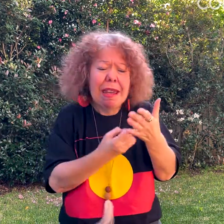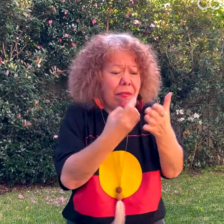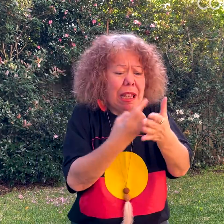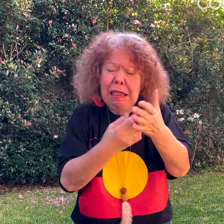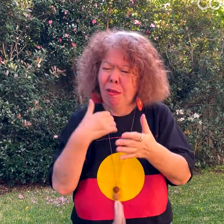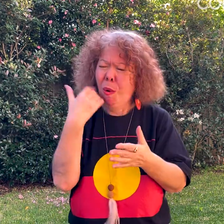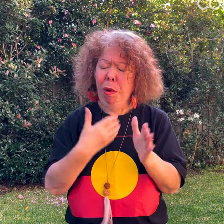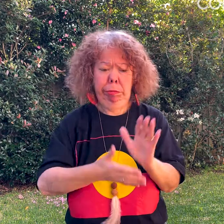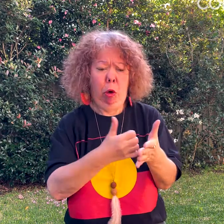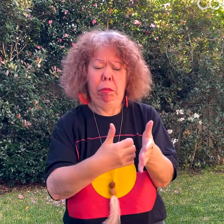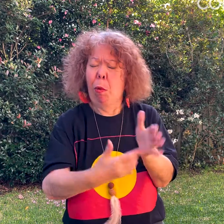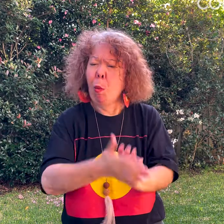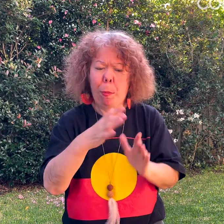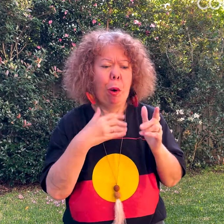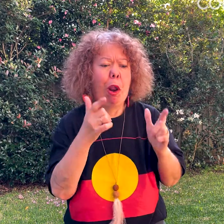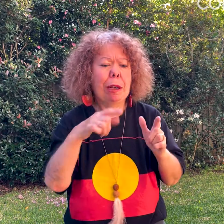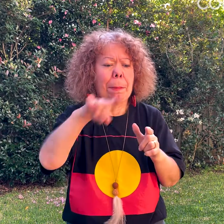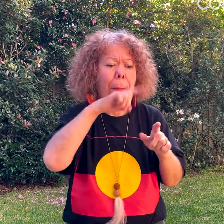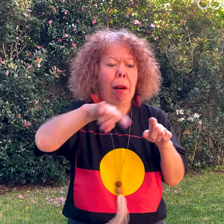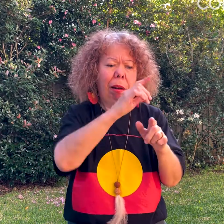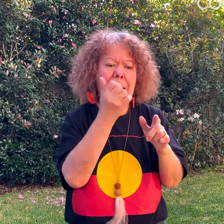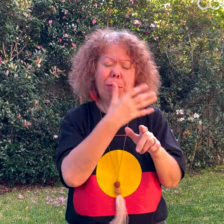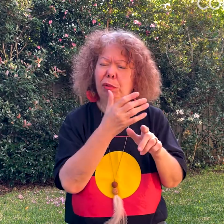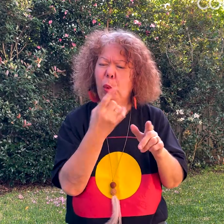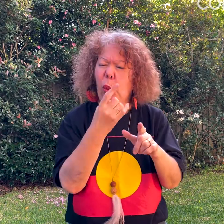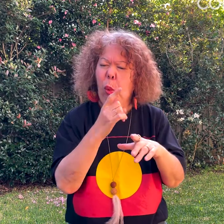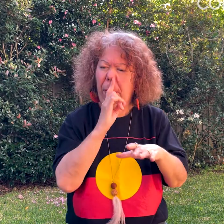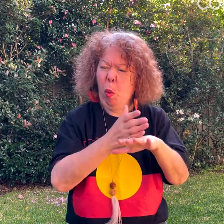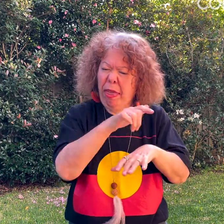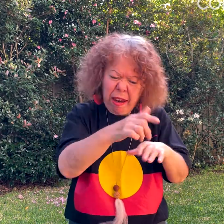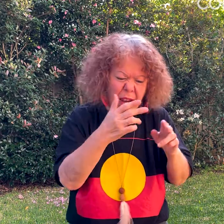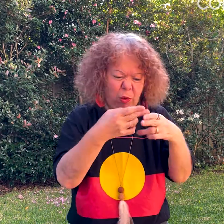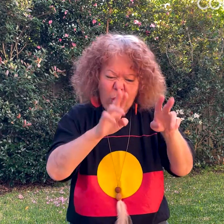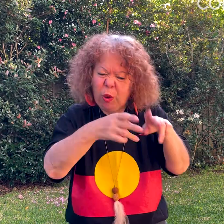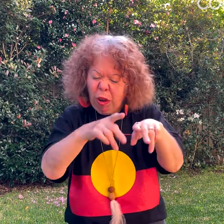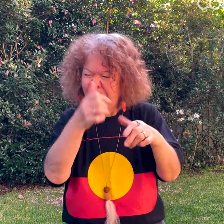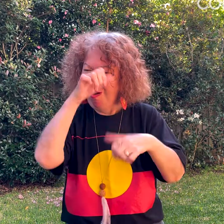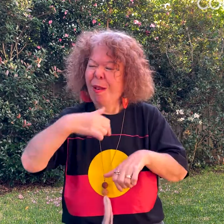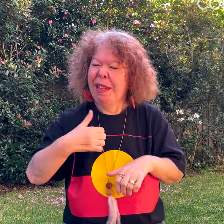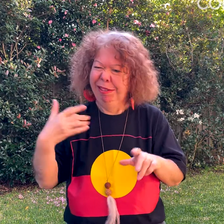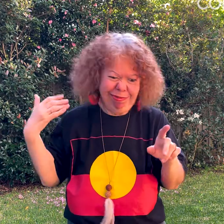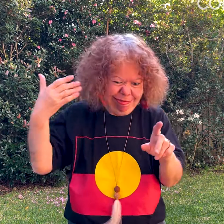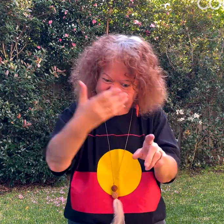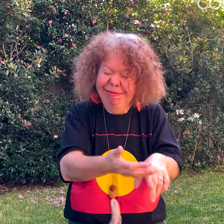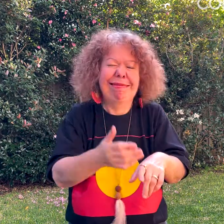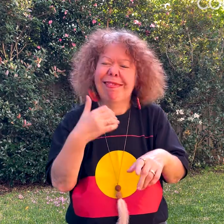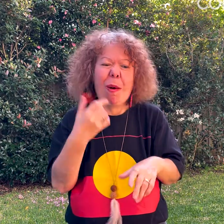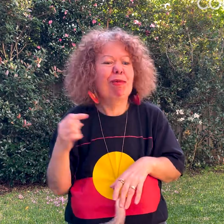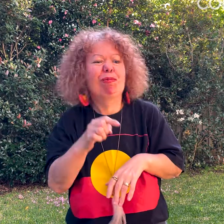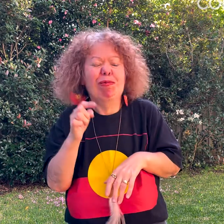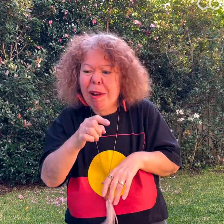I see many Indigenous people there who have met me over many years at these events.